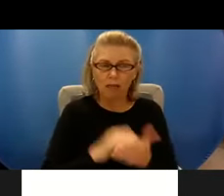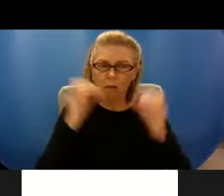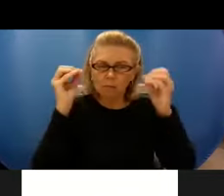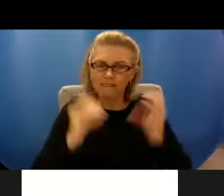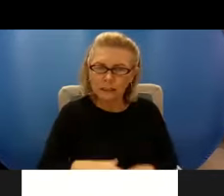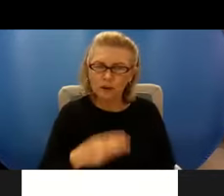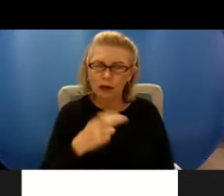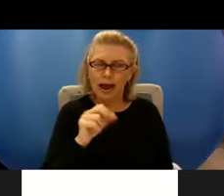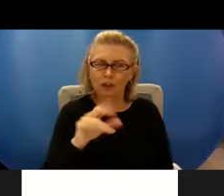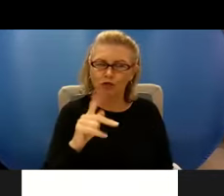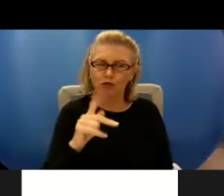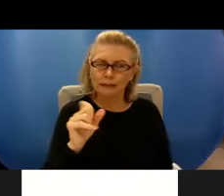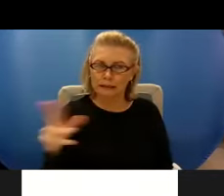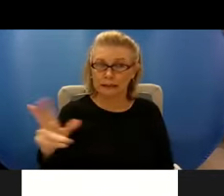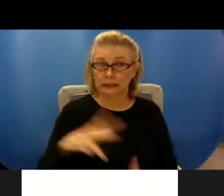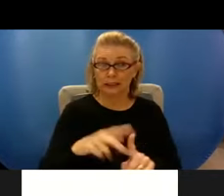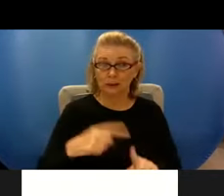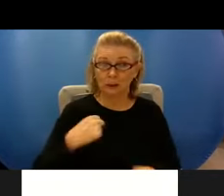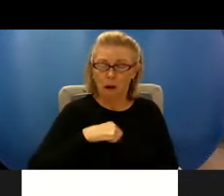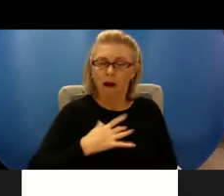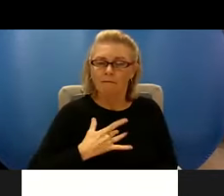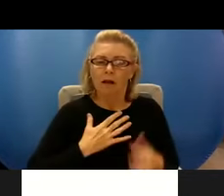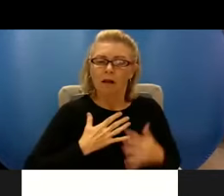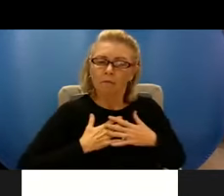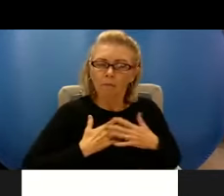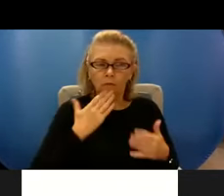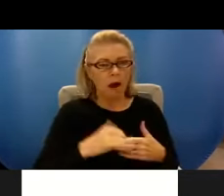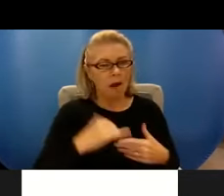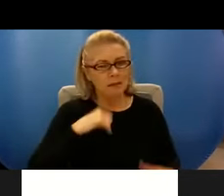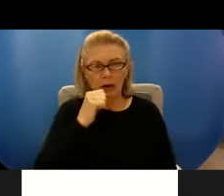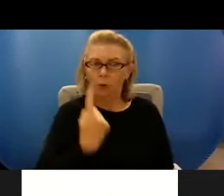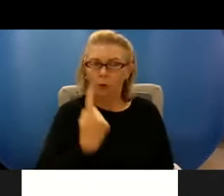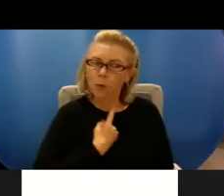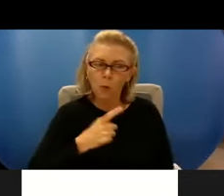to know that I'm not the only one who's going through this and that my way of speaking is not